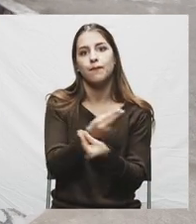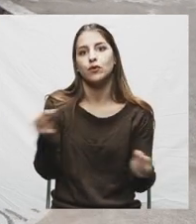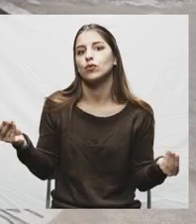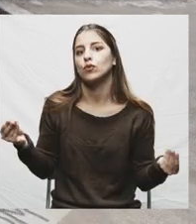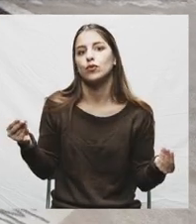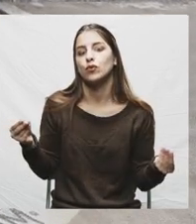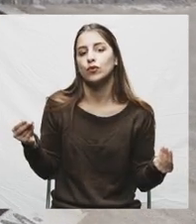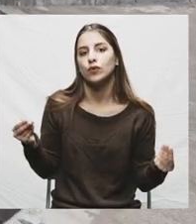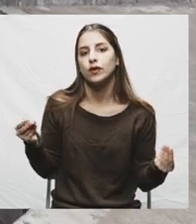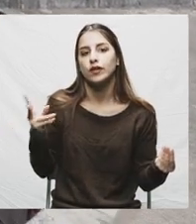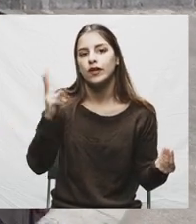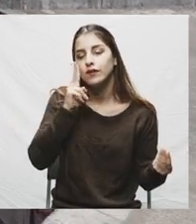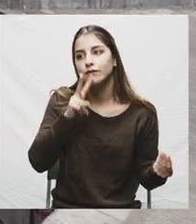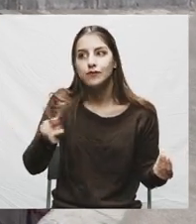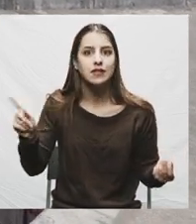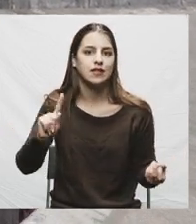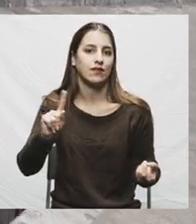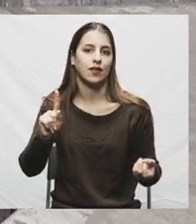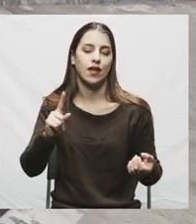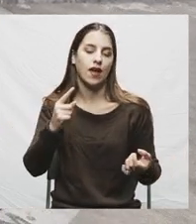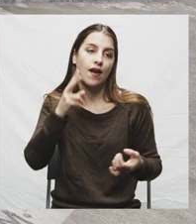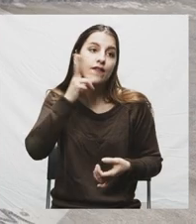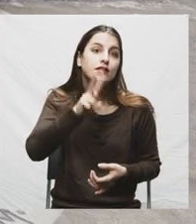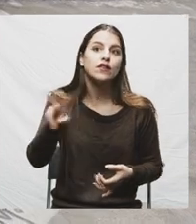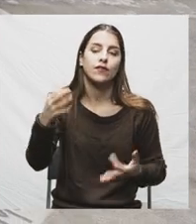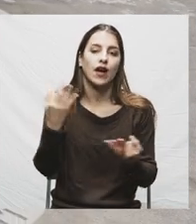But it’s very invisible. It’s only visible in the cities I do it.